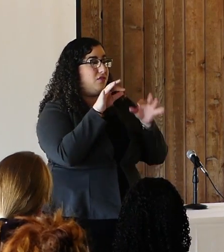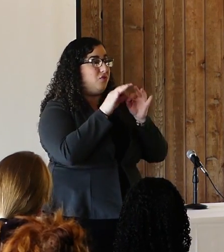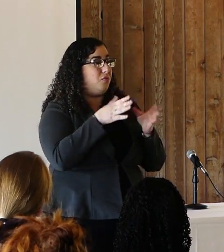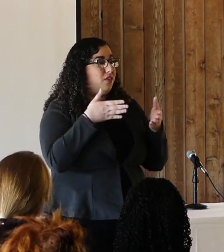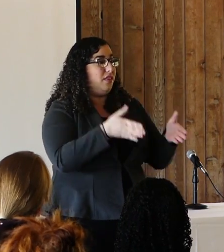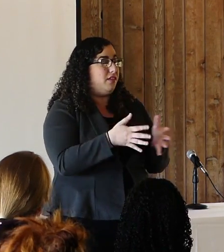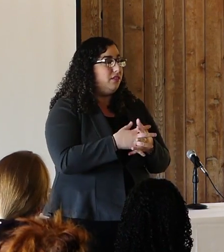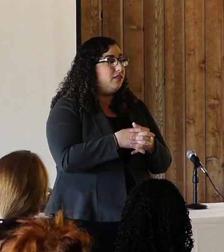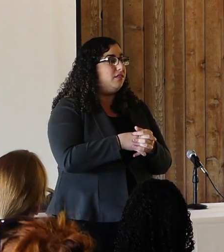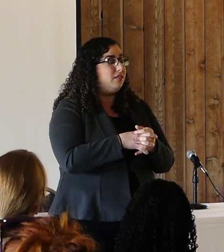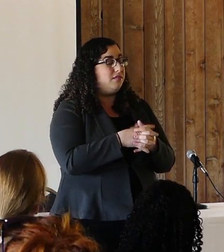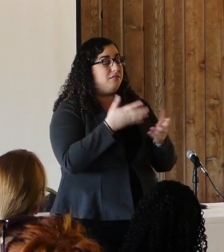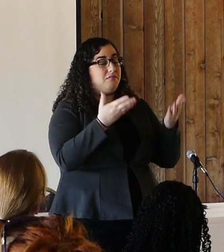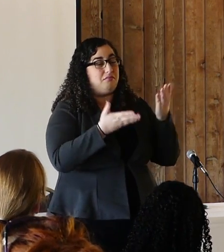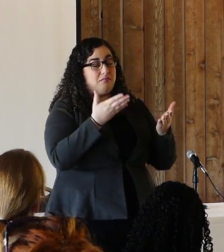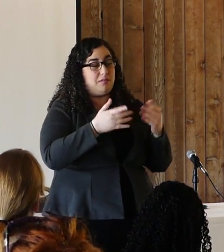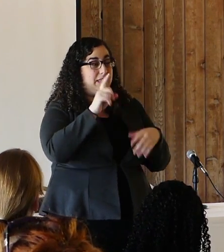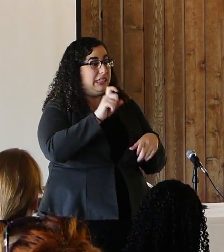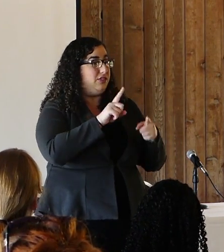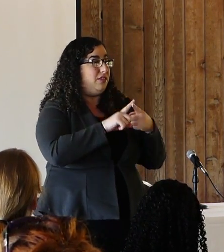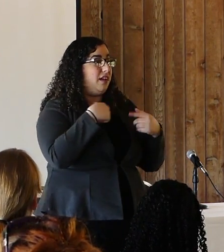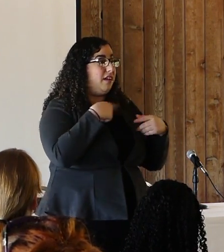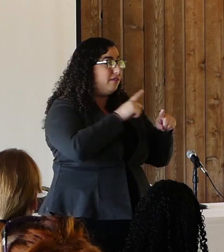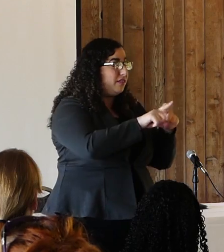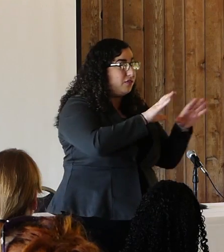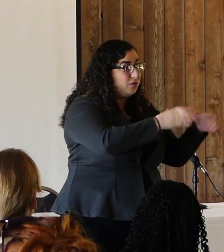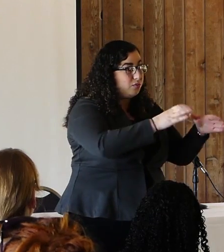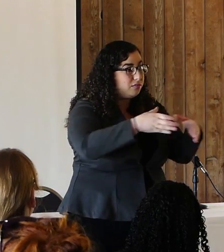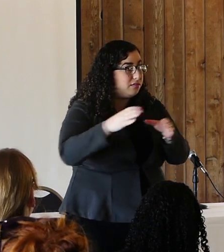one on one education or making sure that they're at the appropriate grade level.